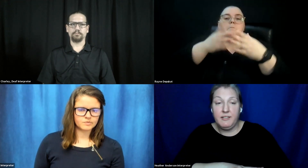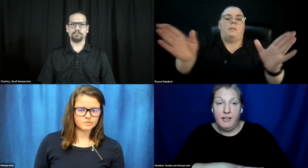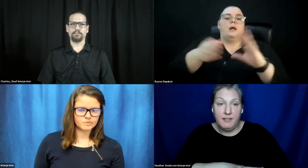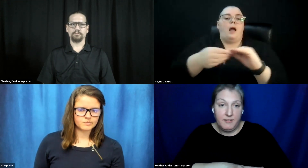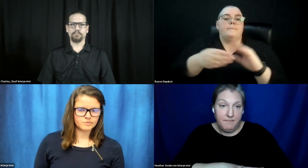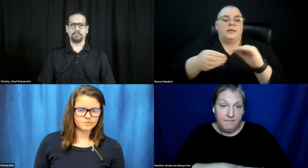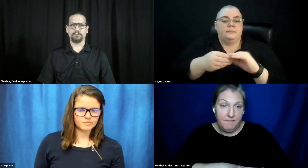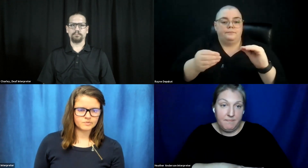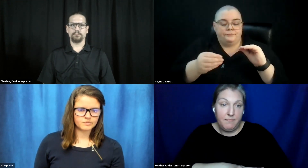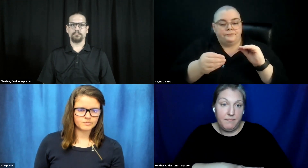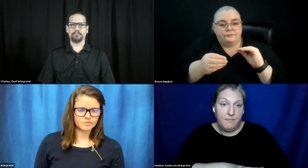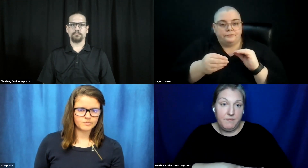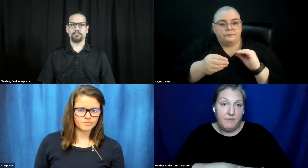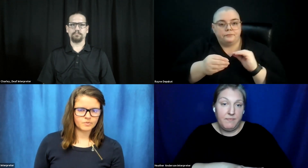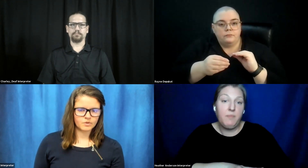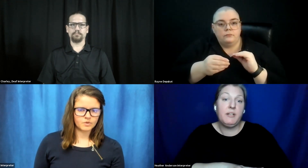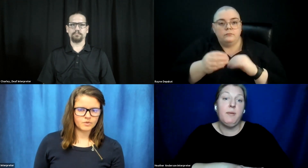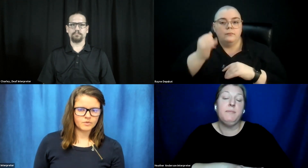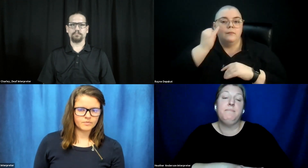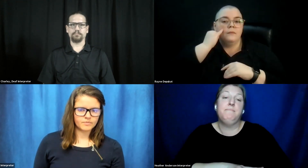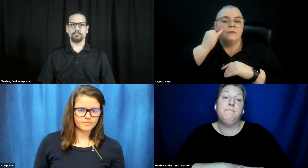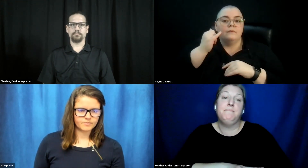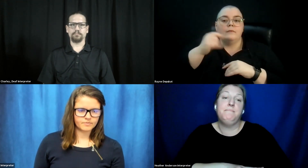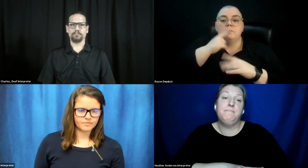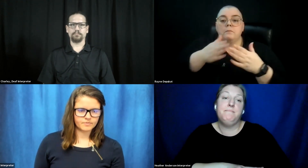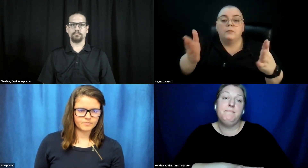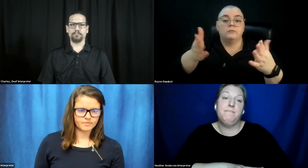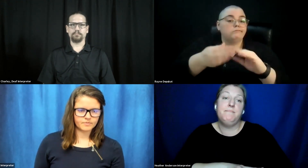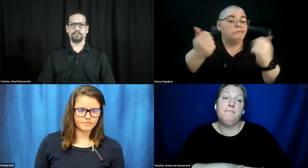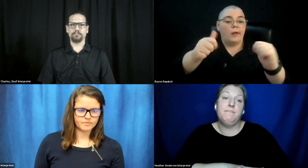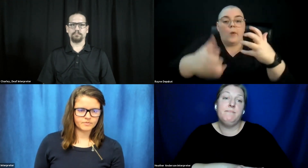Okay, second to last public comments.